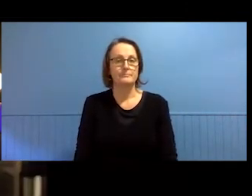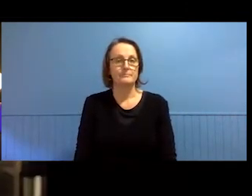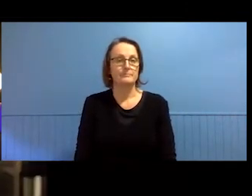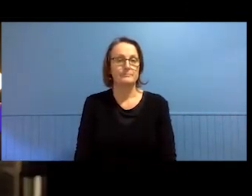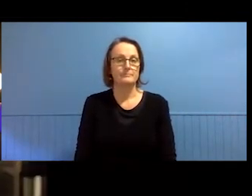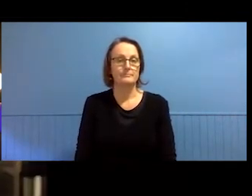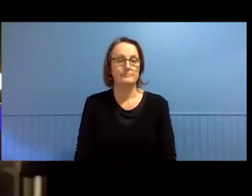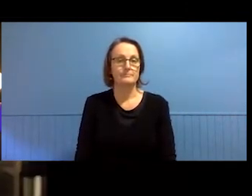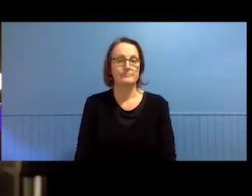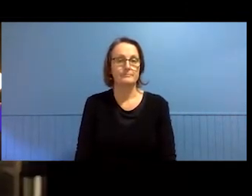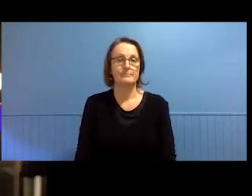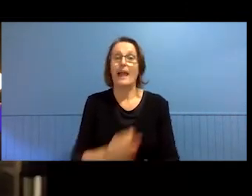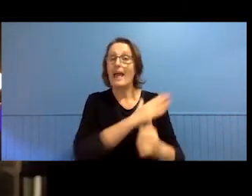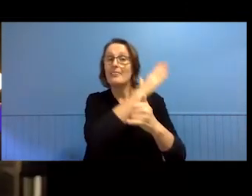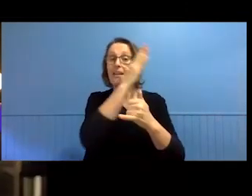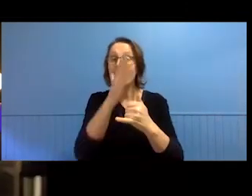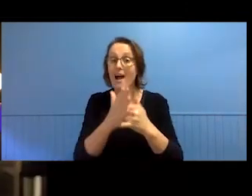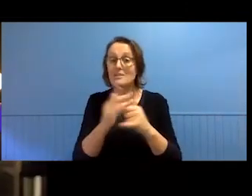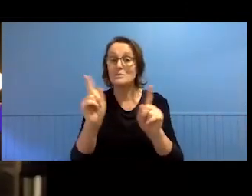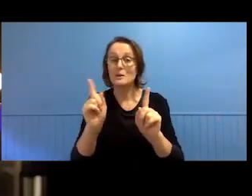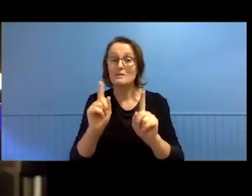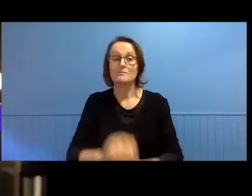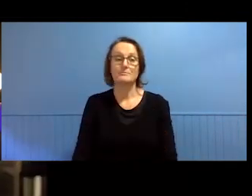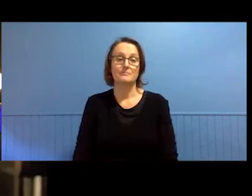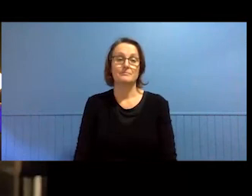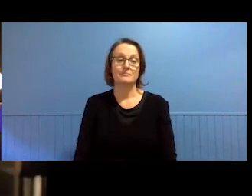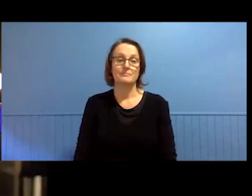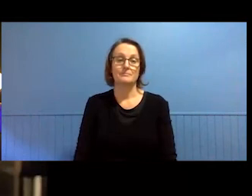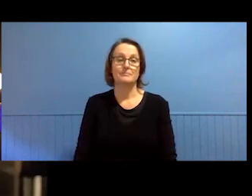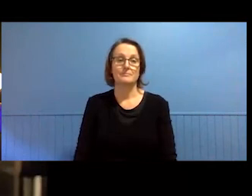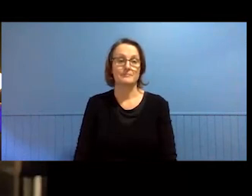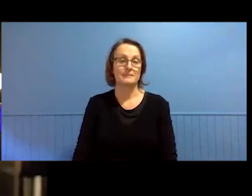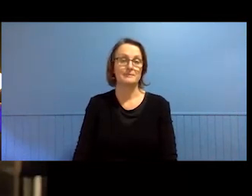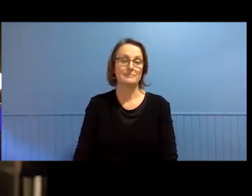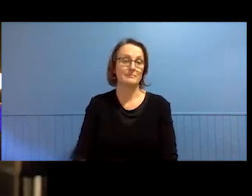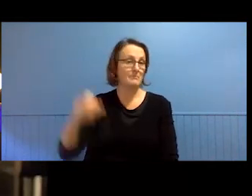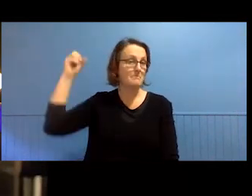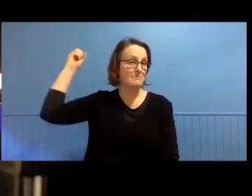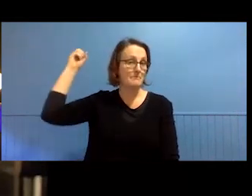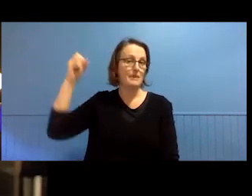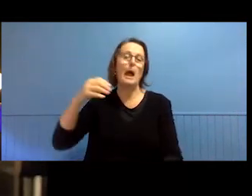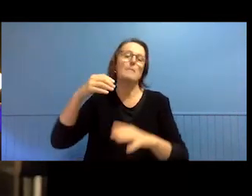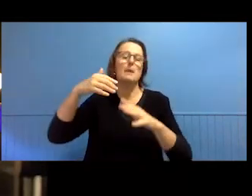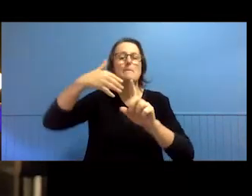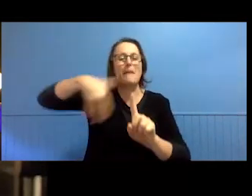then you can see the last thing that these guys have added in the shot as well is a back light. So you can see - sorry, a background light. You can